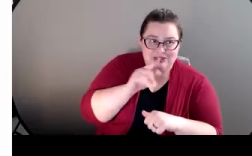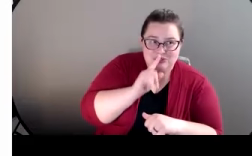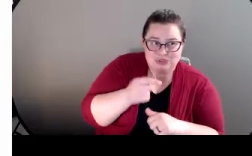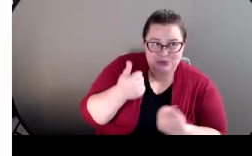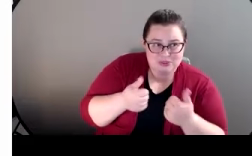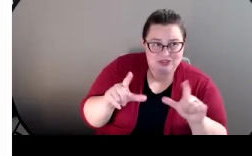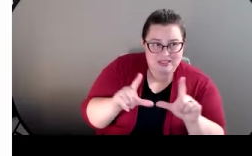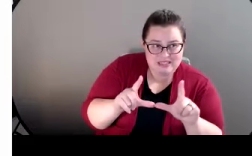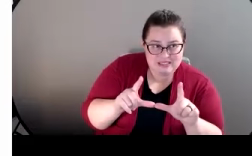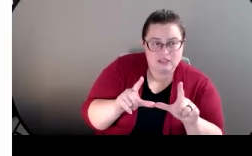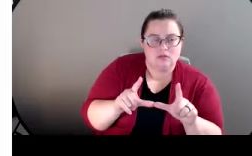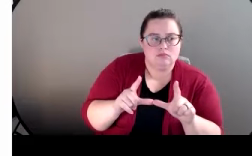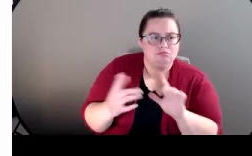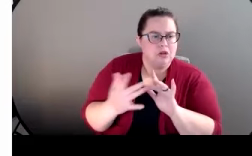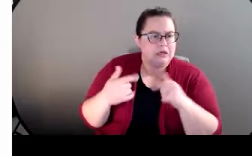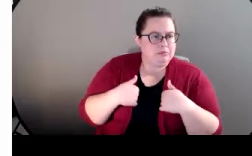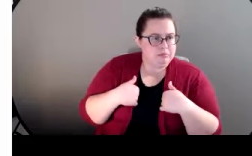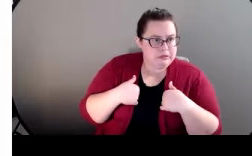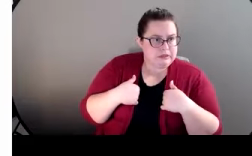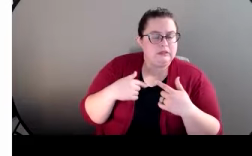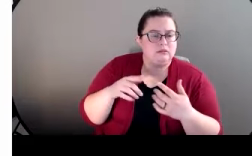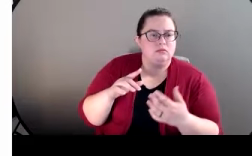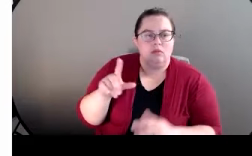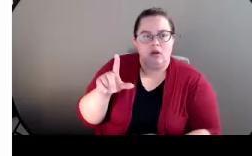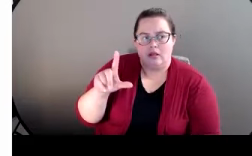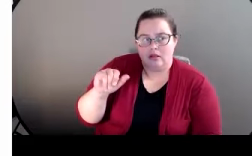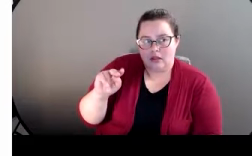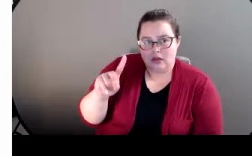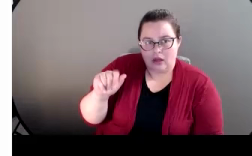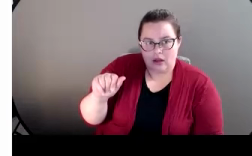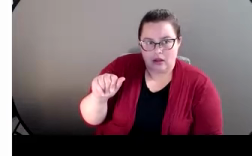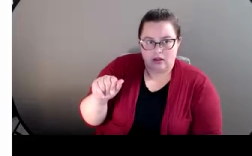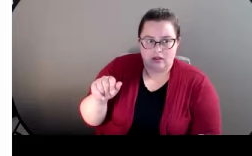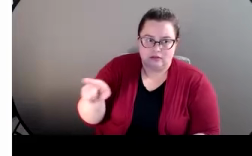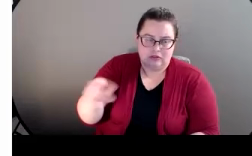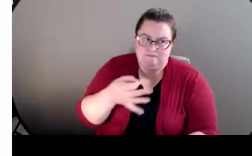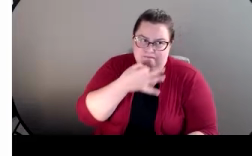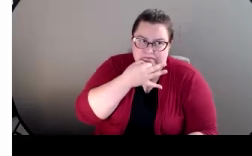Linda is also an expert in, more than I. I'm actually in the Creative Commons